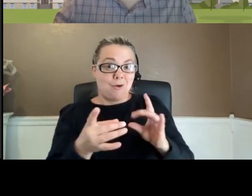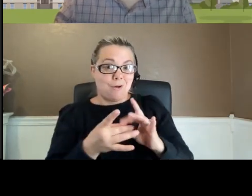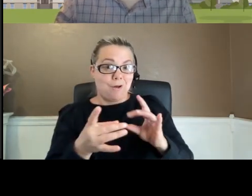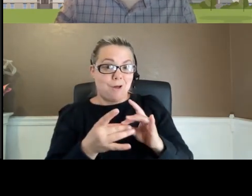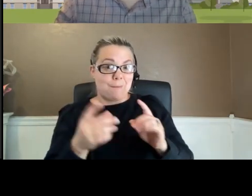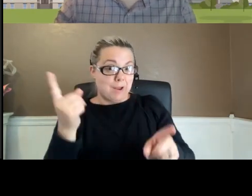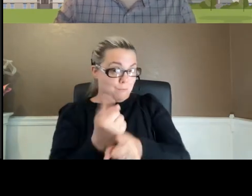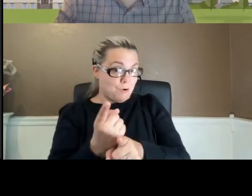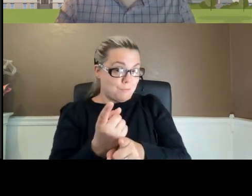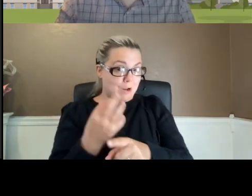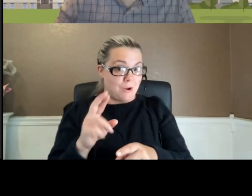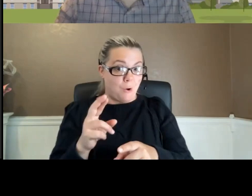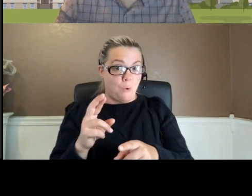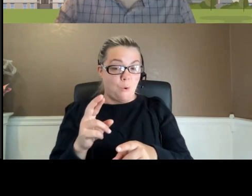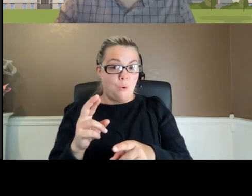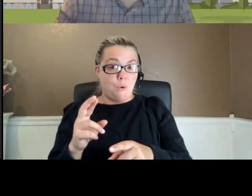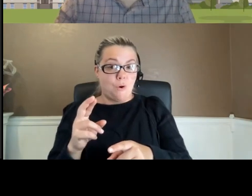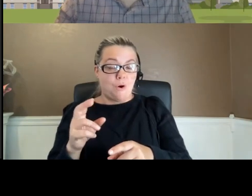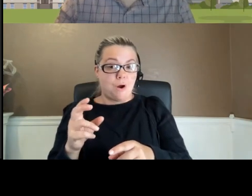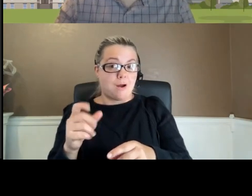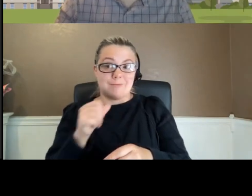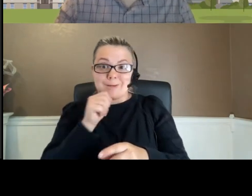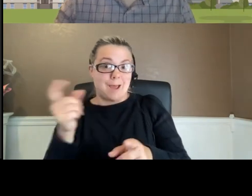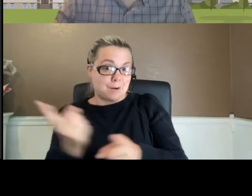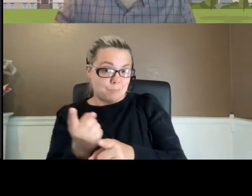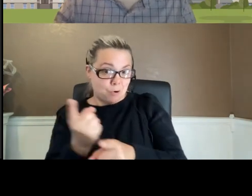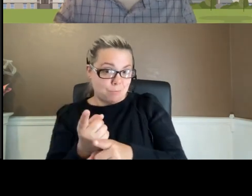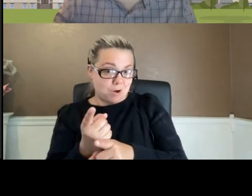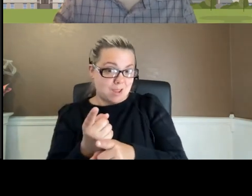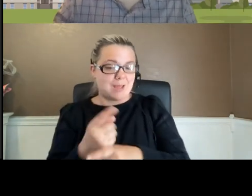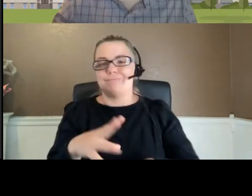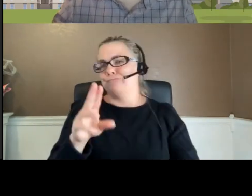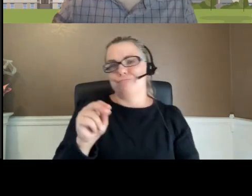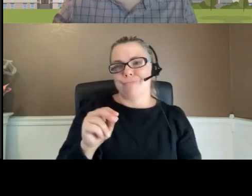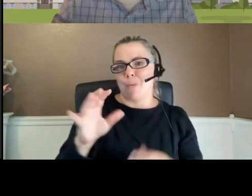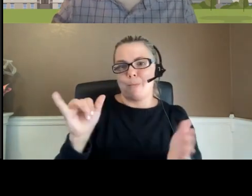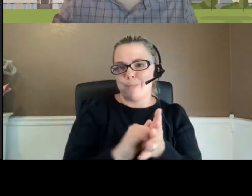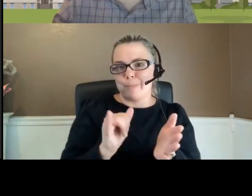content for an image. No automated tool can do that. But what WAVE does is it helps facilitate